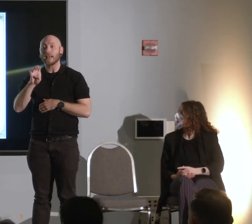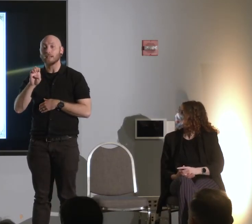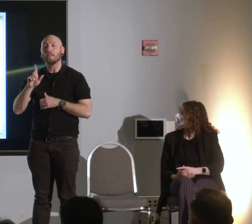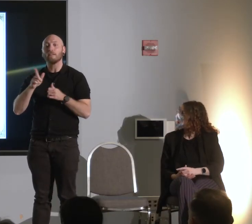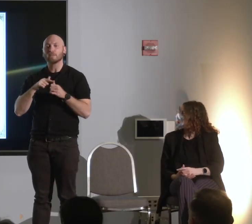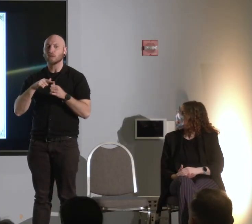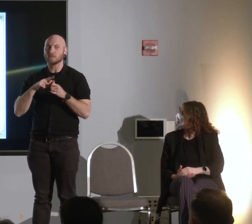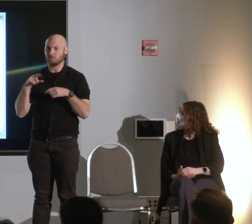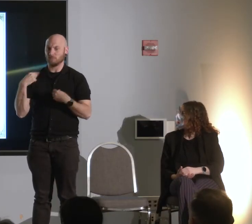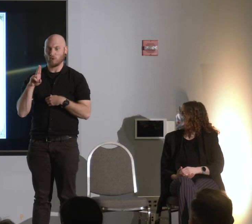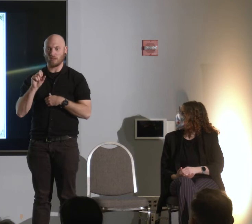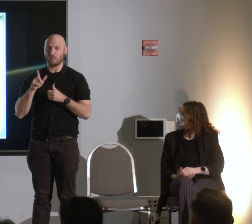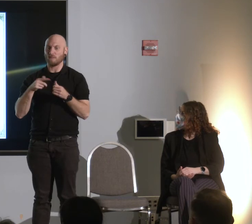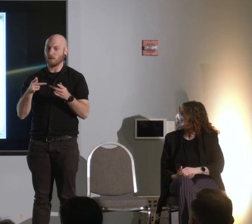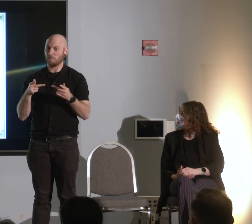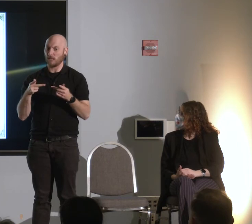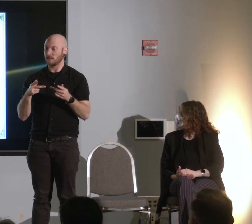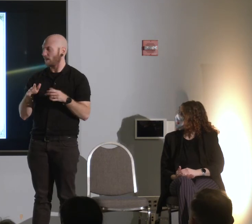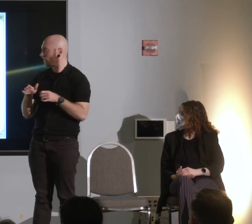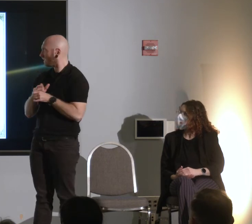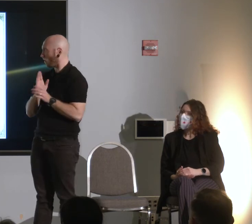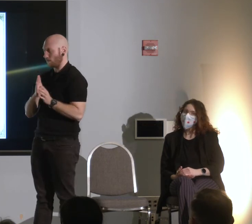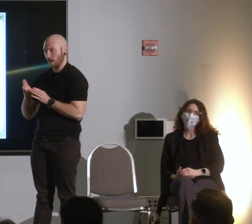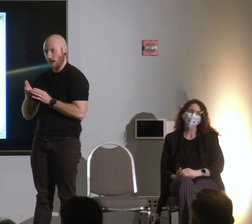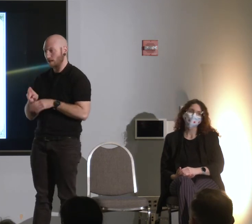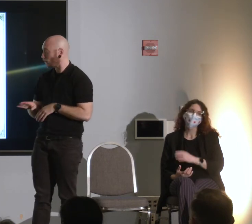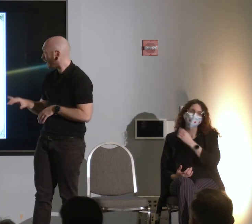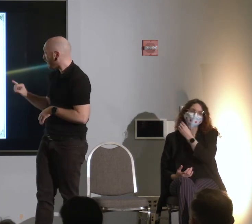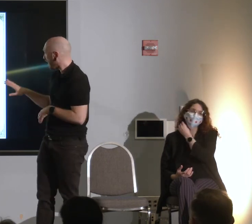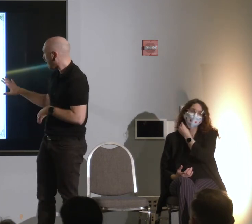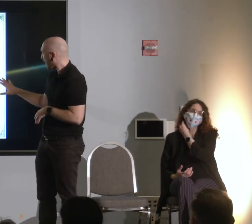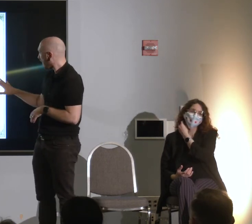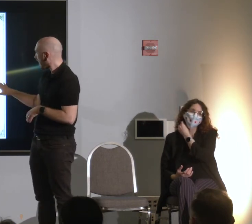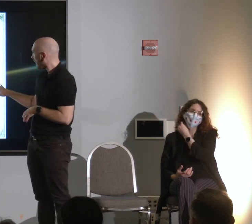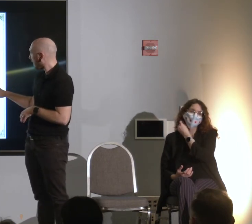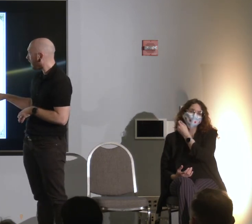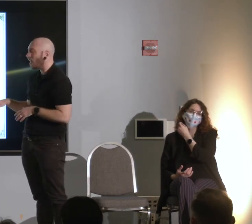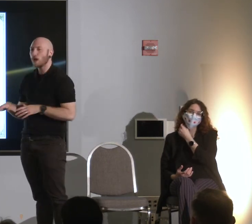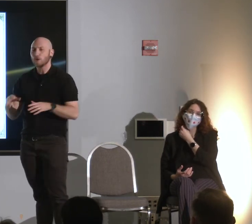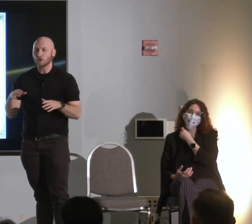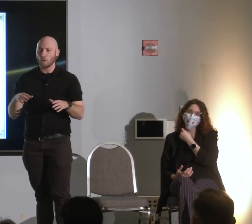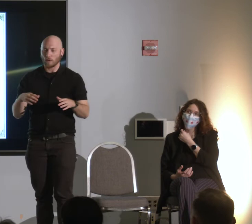It's a place of such evident livability that its principles houses were set well back from the streets.